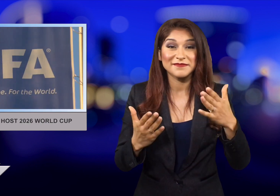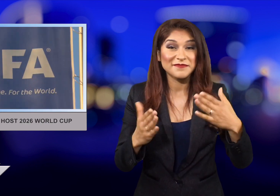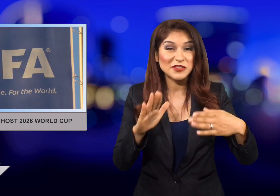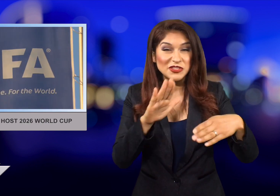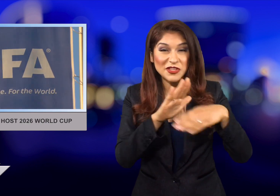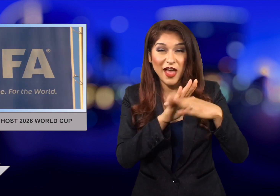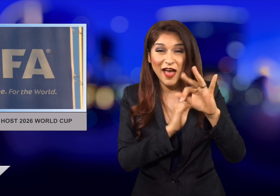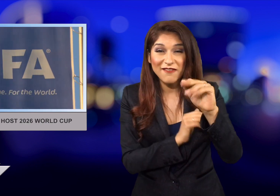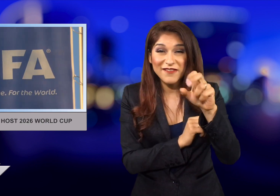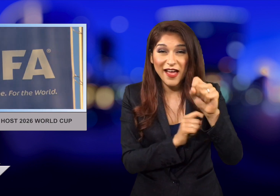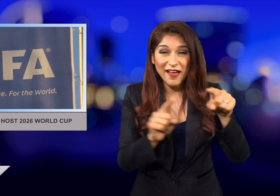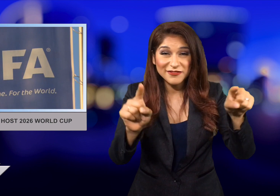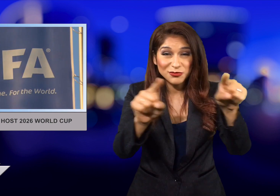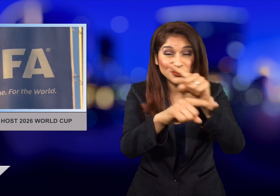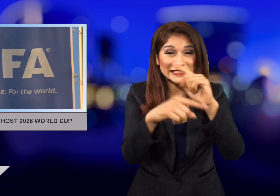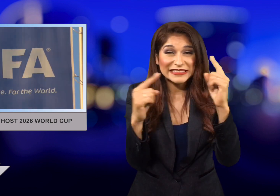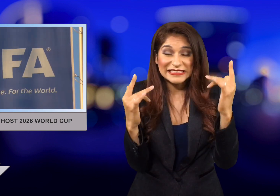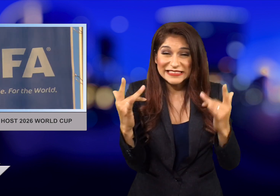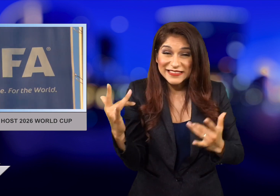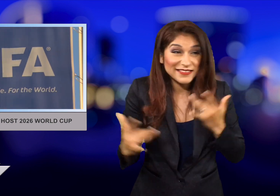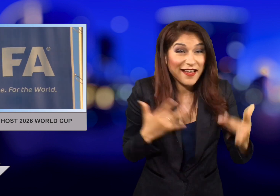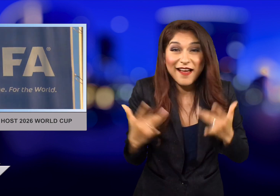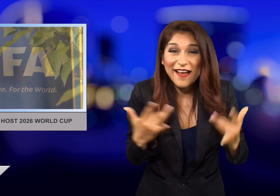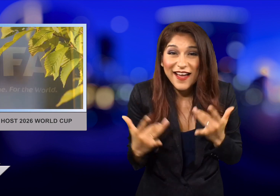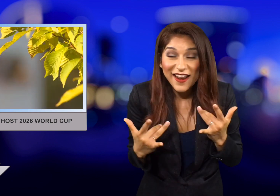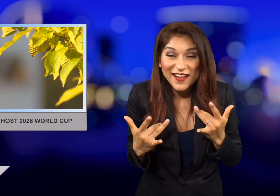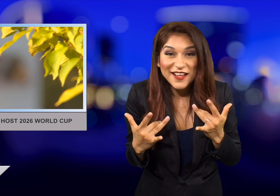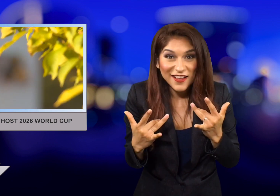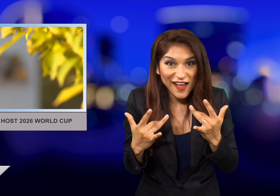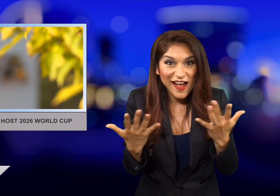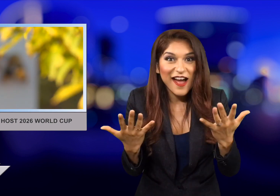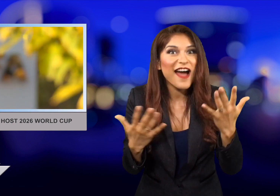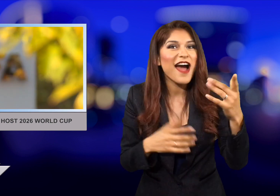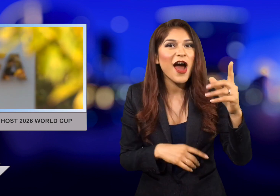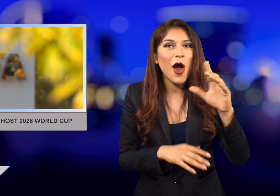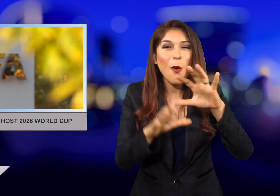Soccer fans, rejoice!